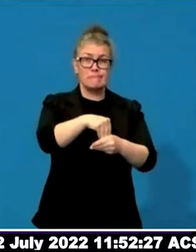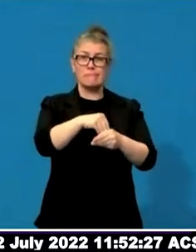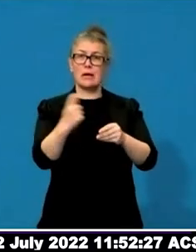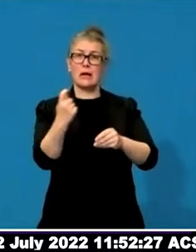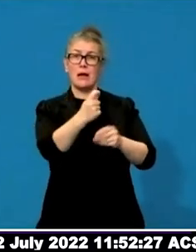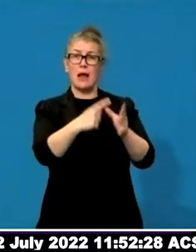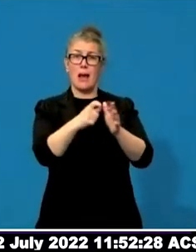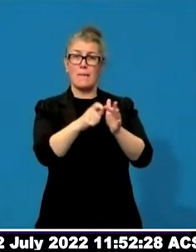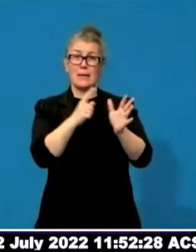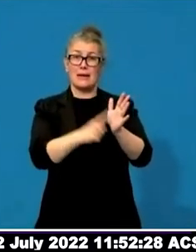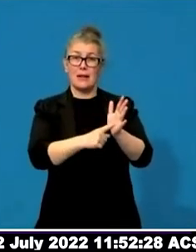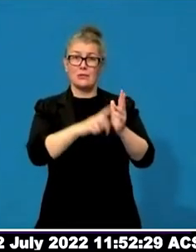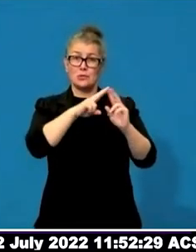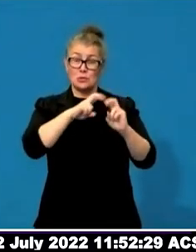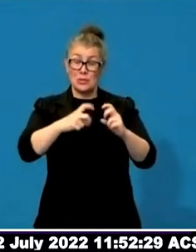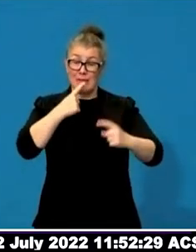A great amount of resources.